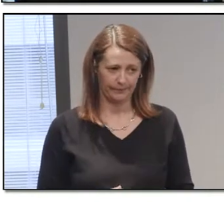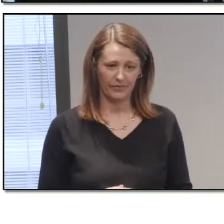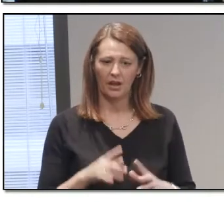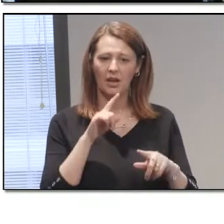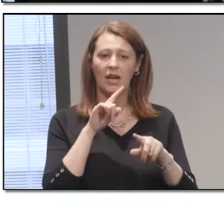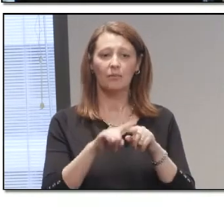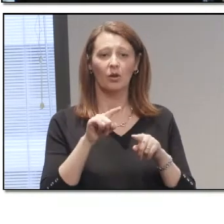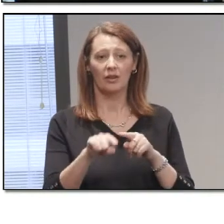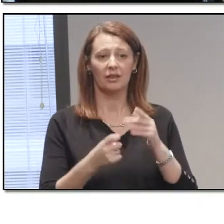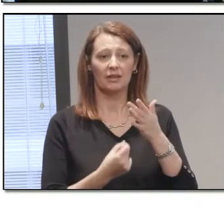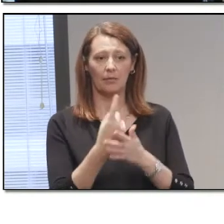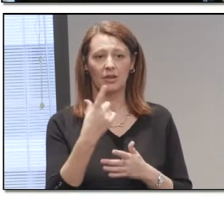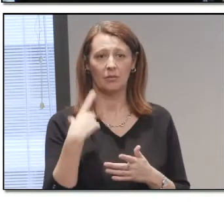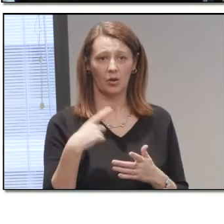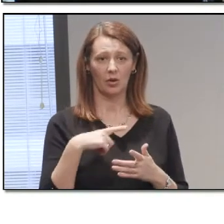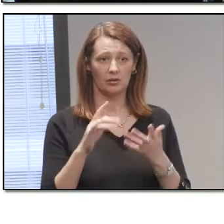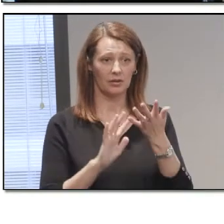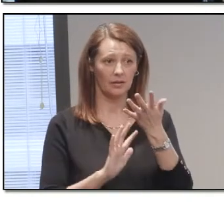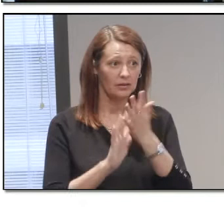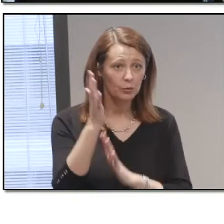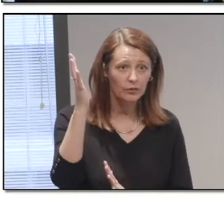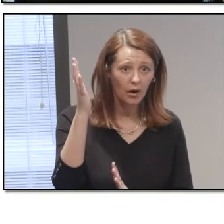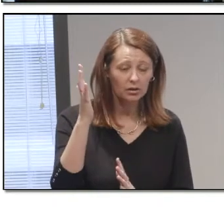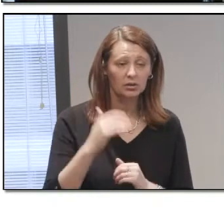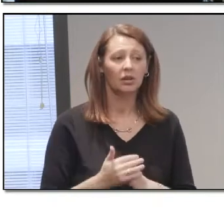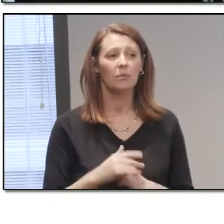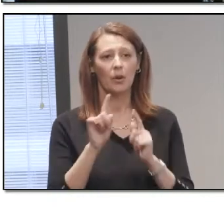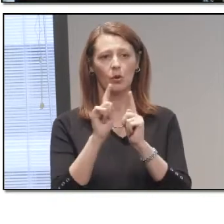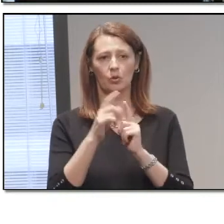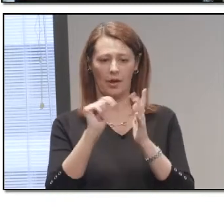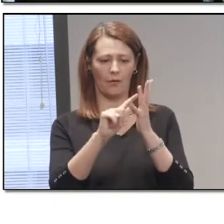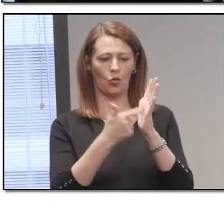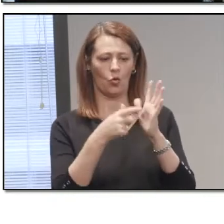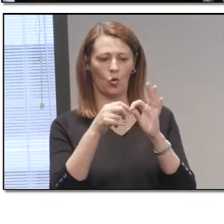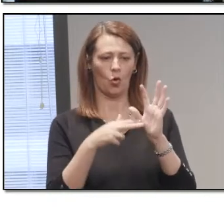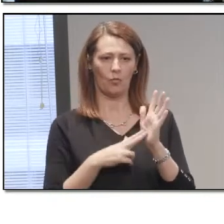have been attributed to bushfires but we also have this urban component and this urban component is